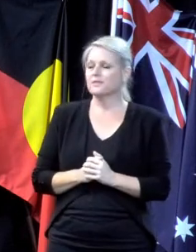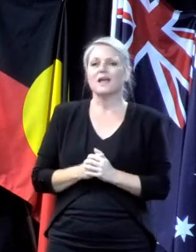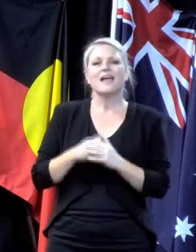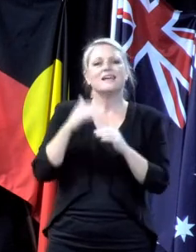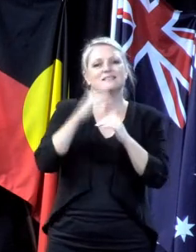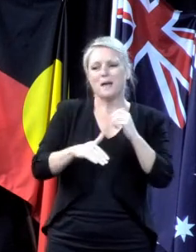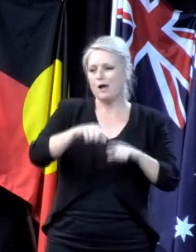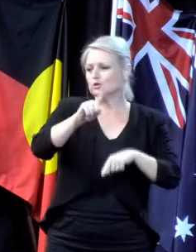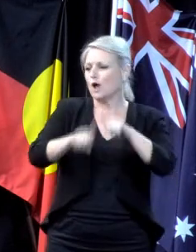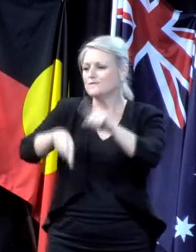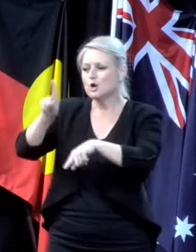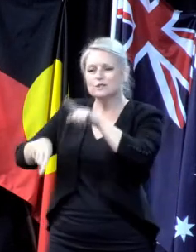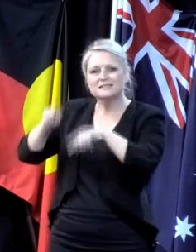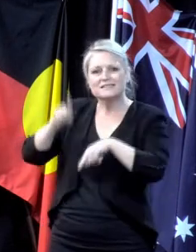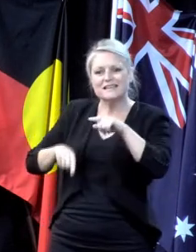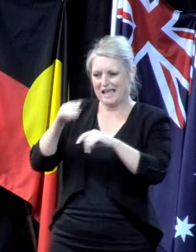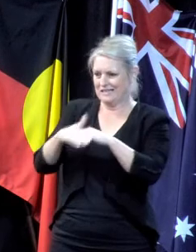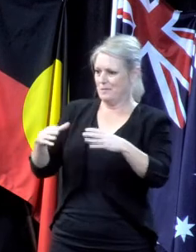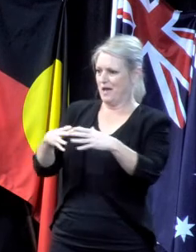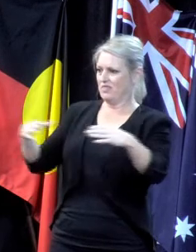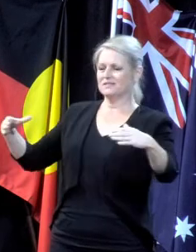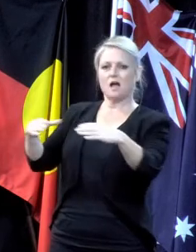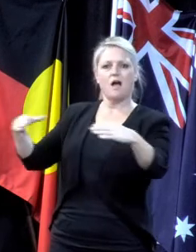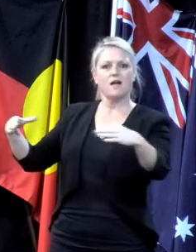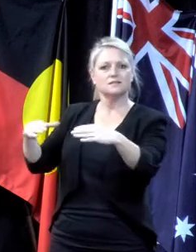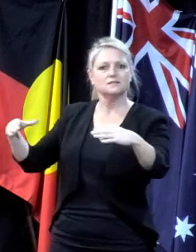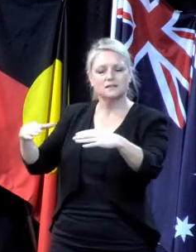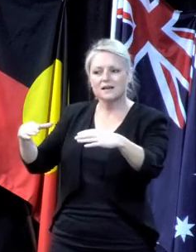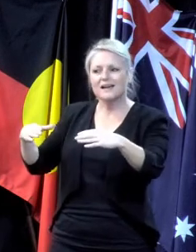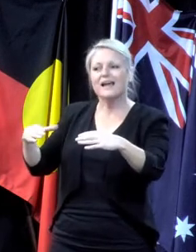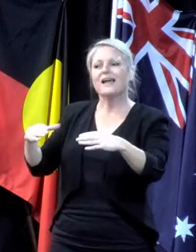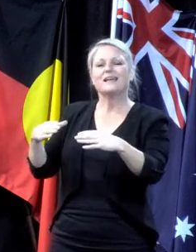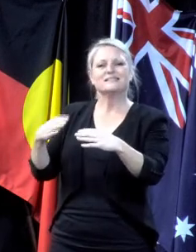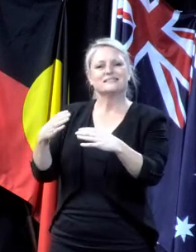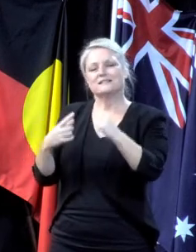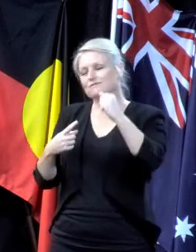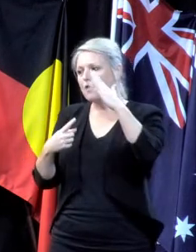group of the class needs to be a critical mass as well, not a tiny, tiny group...